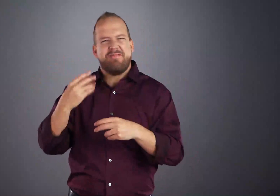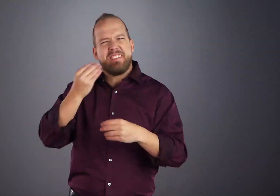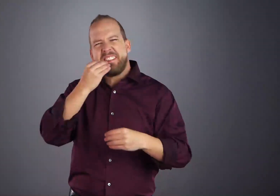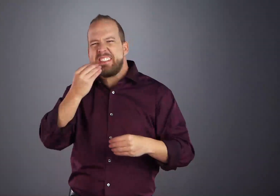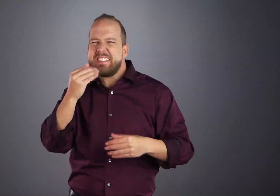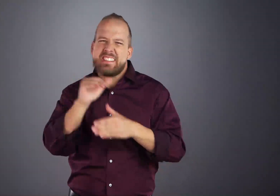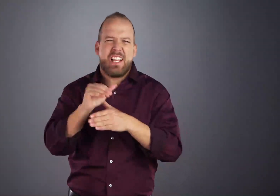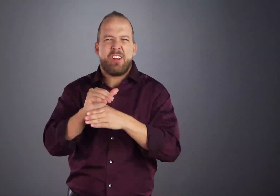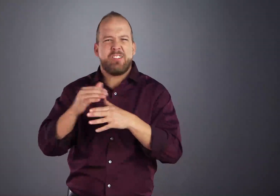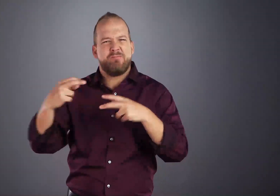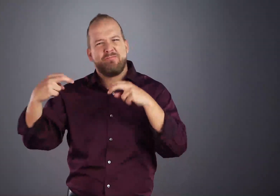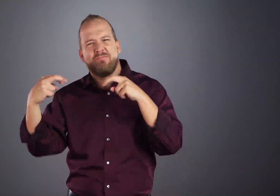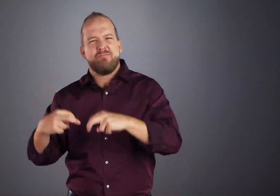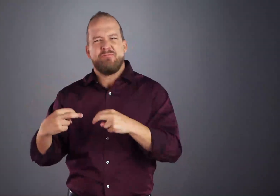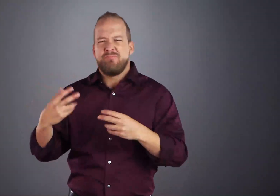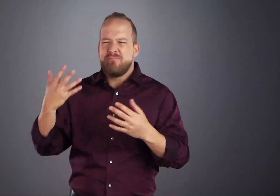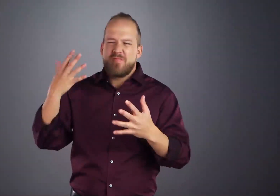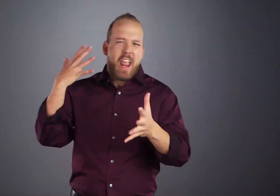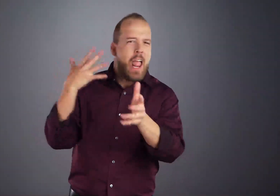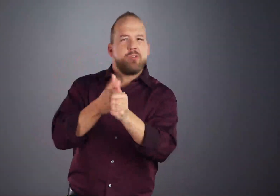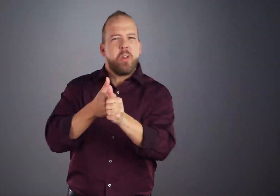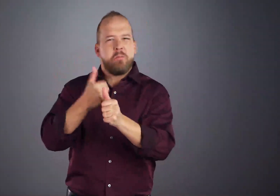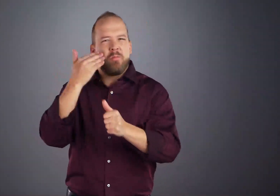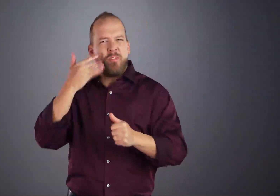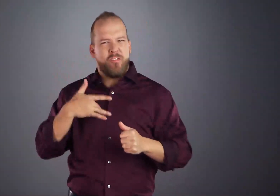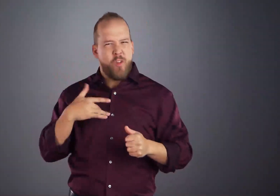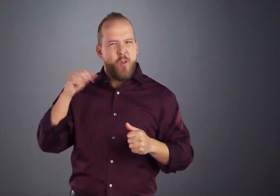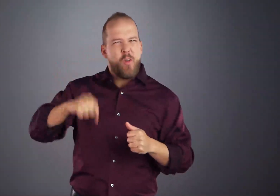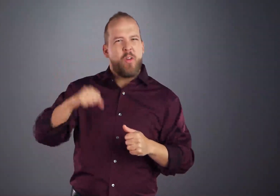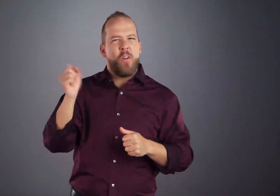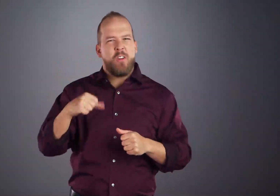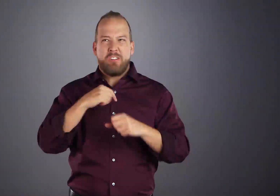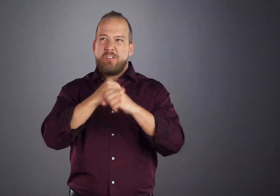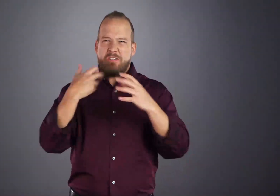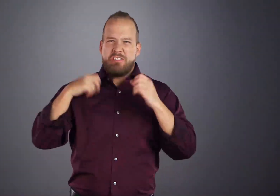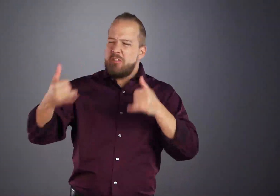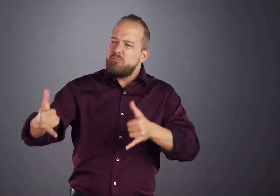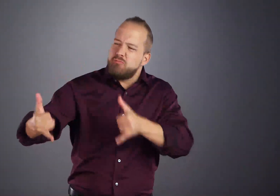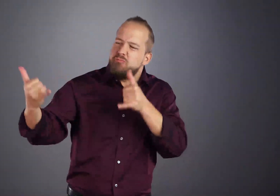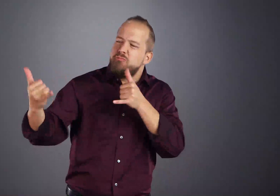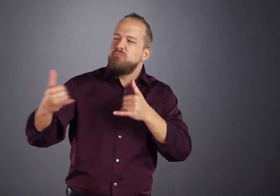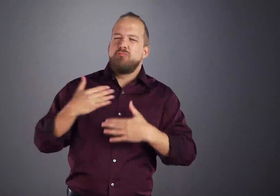Of course he would have dinner, and then I could drink openly with him.